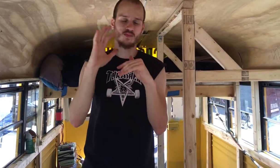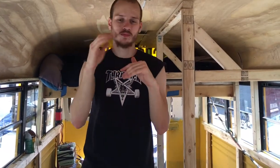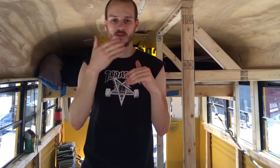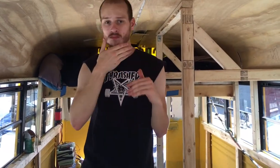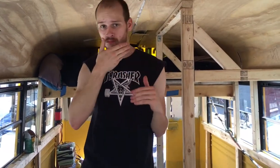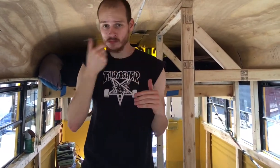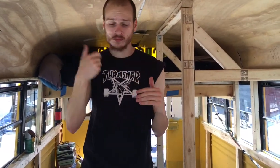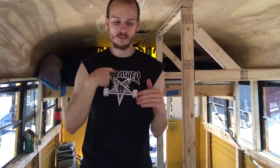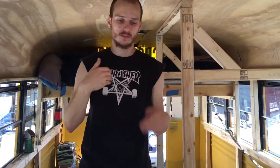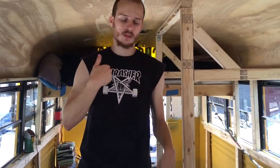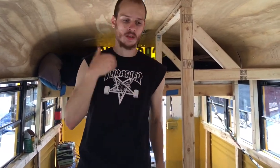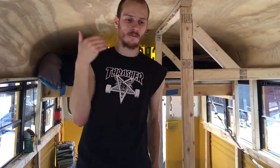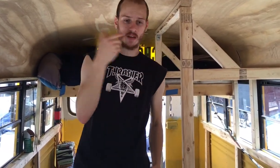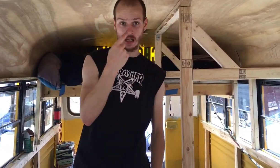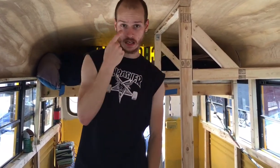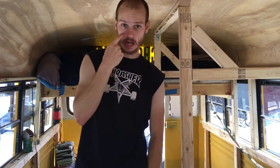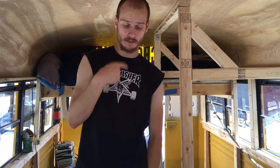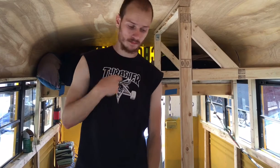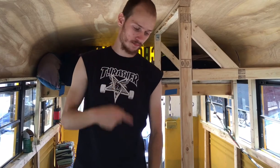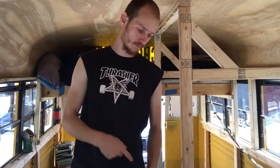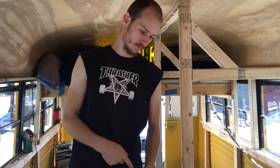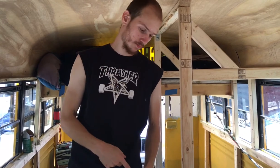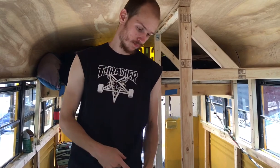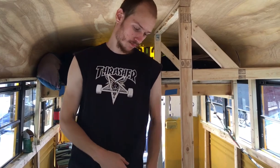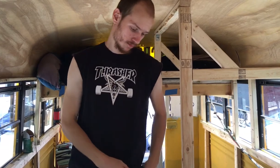Better thing, I have Fish eye len